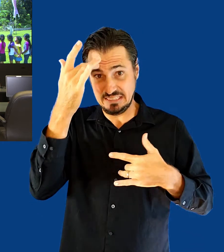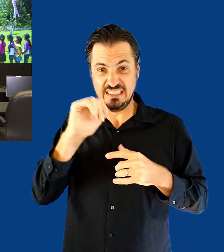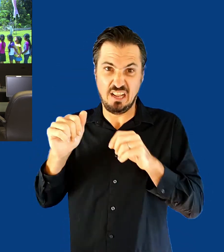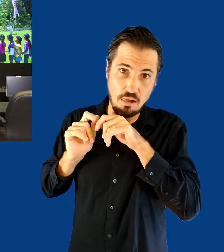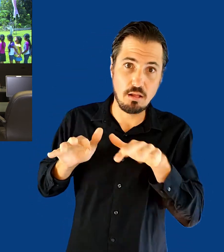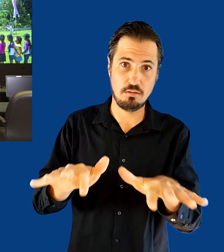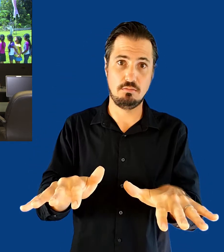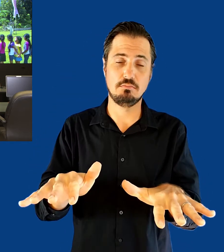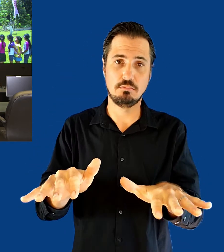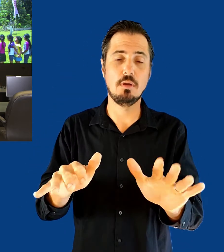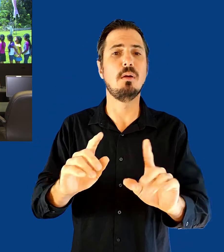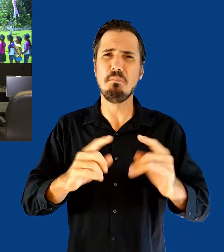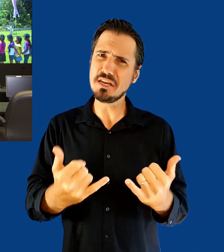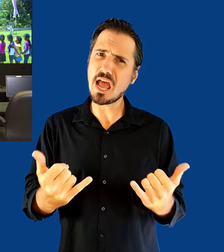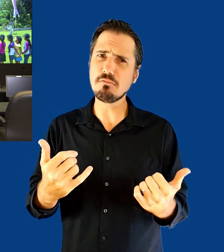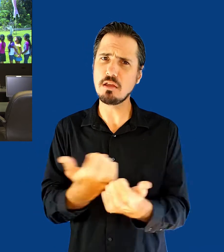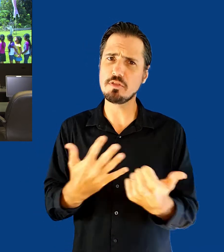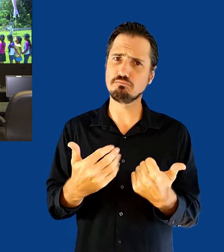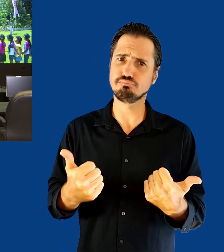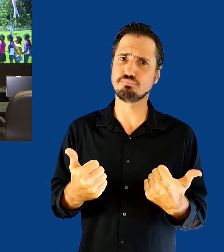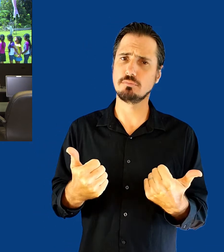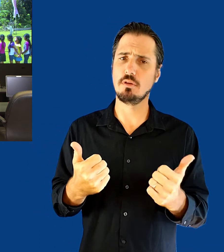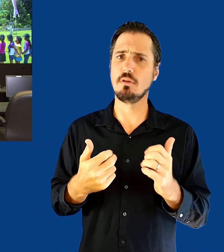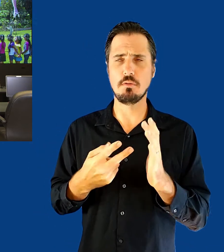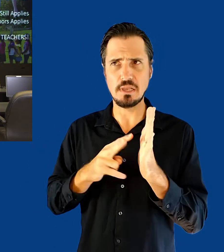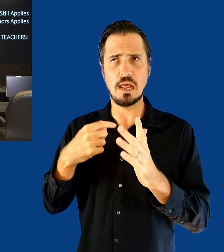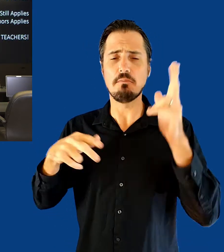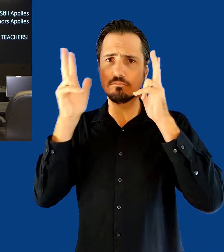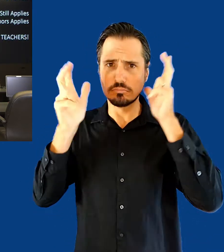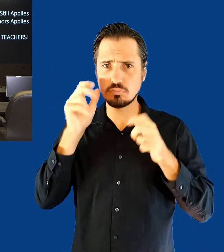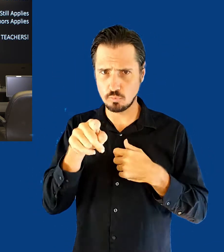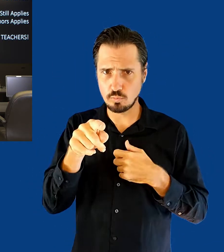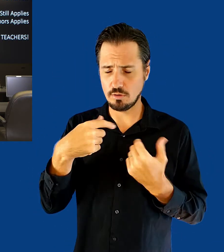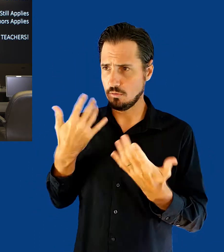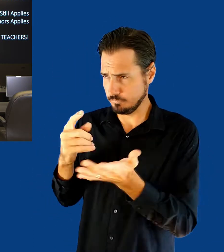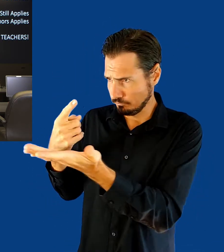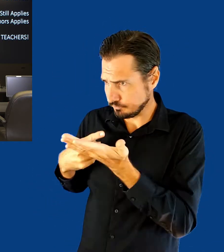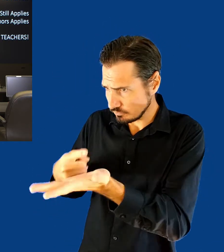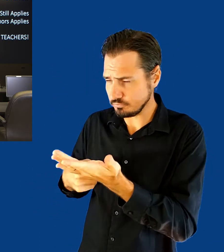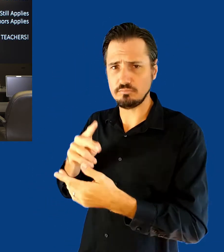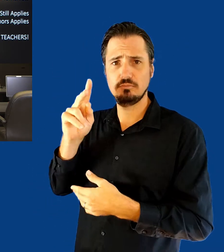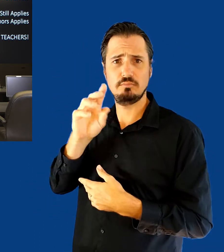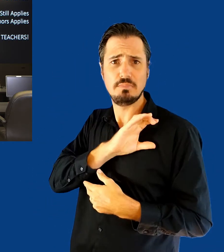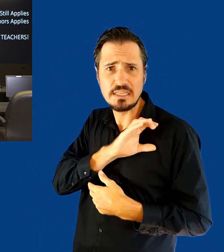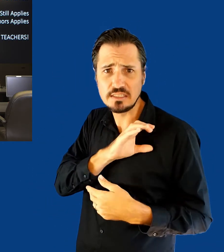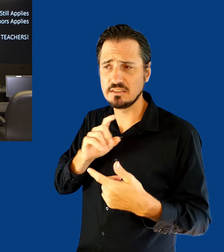We’ve consulted with our emergency management team, including the leadership of KPD, KFD and AMR -